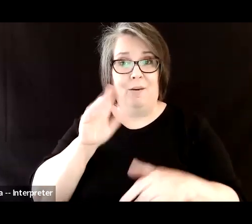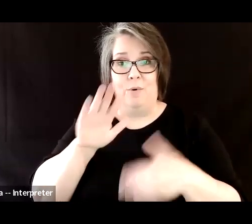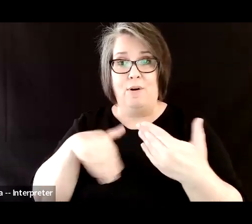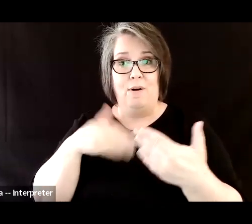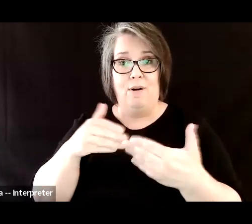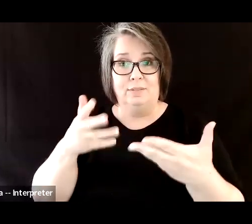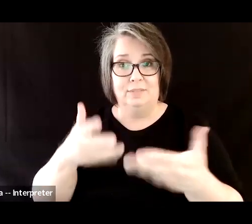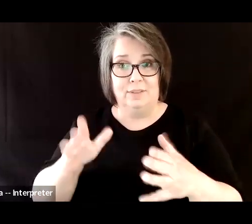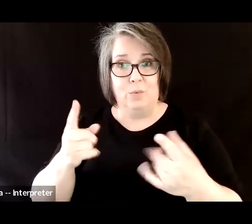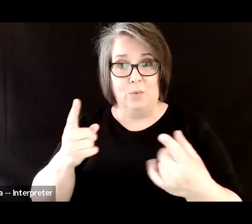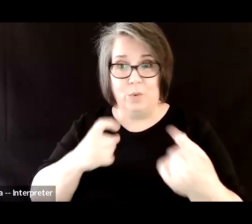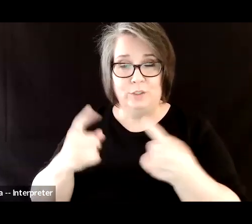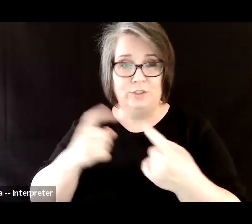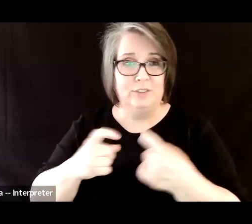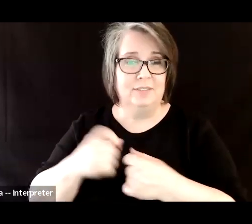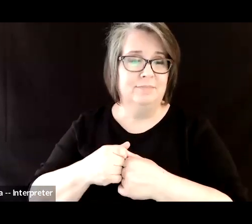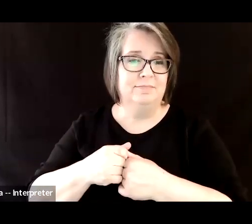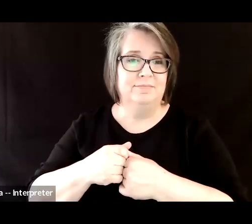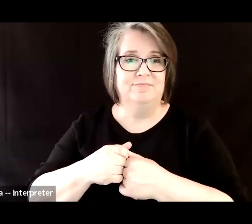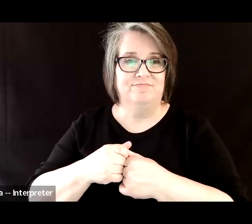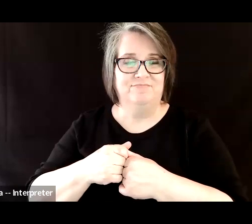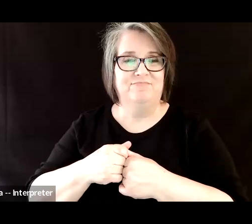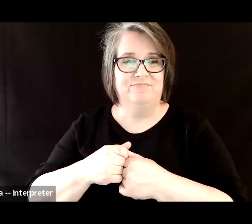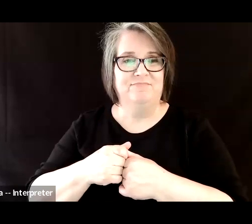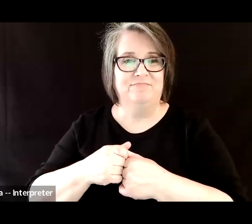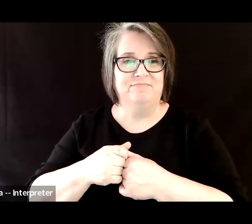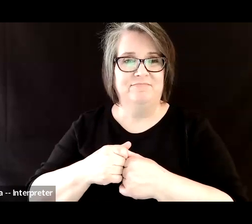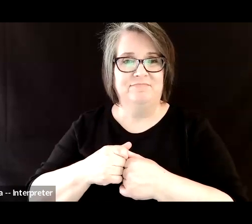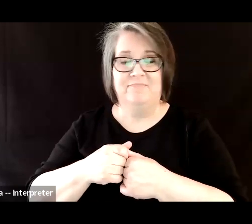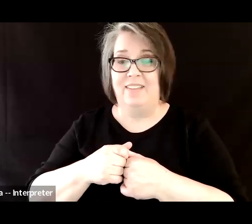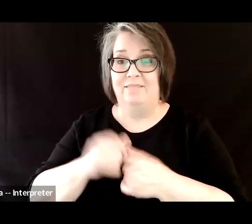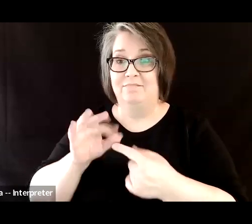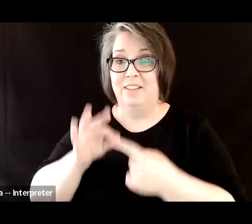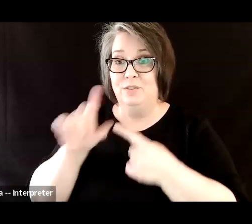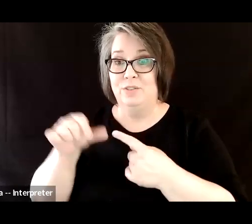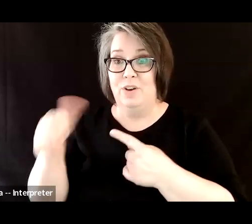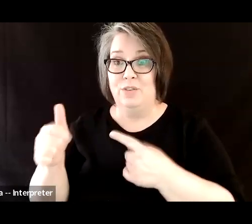questions, and less we've got and the others that are coming